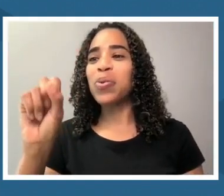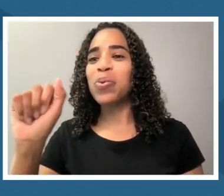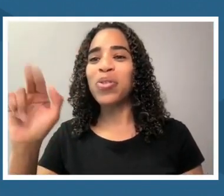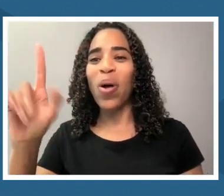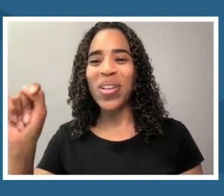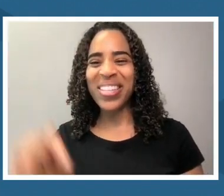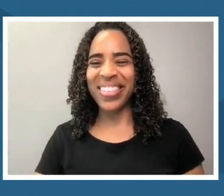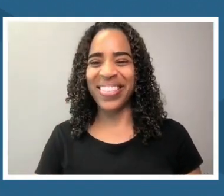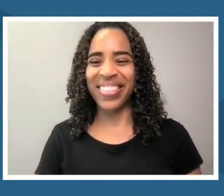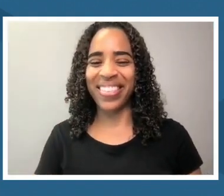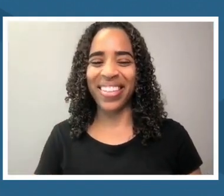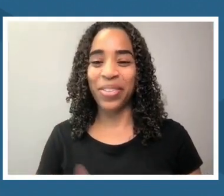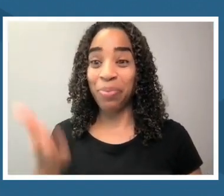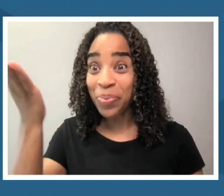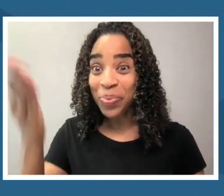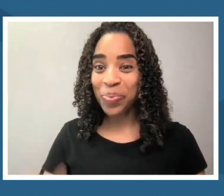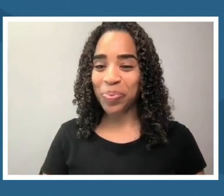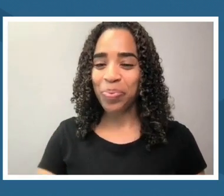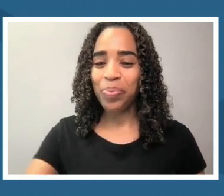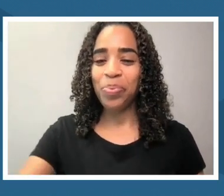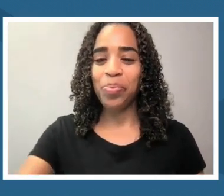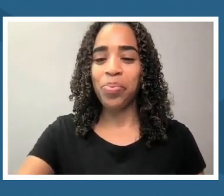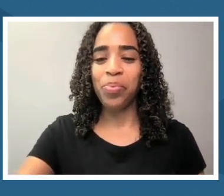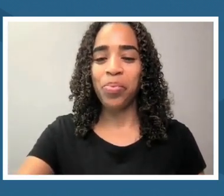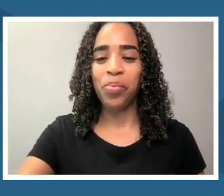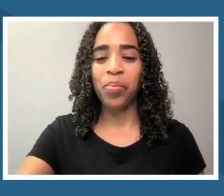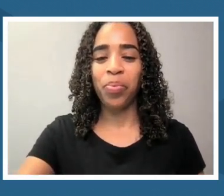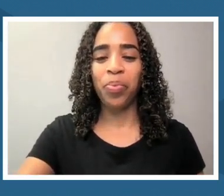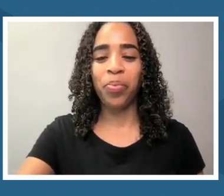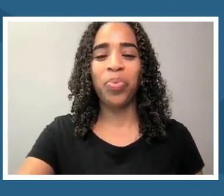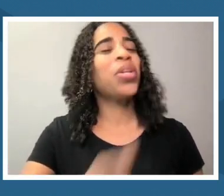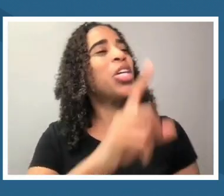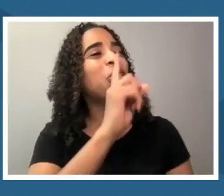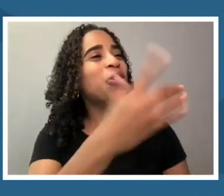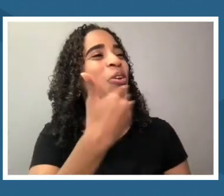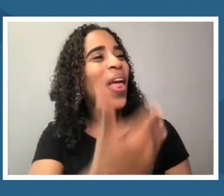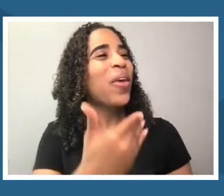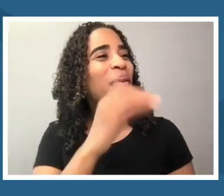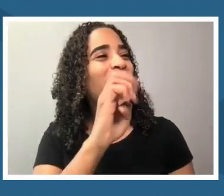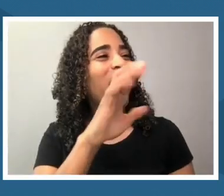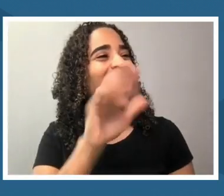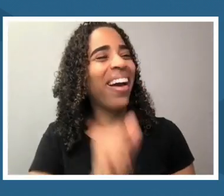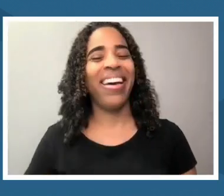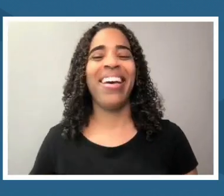mary you want to introduce yourself